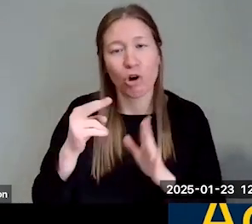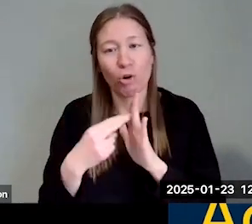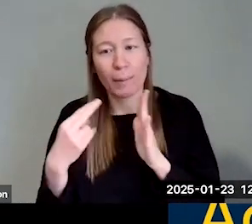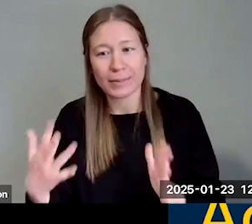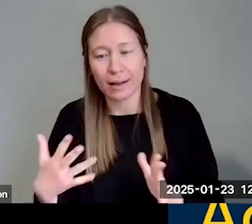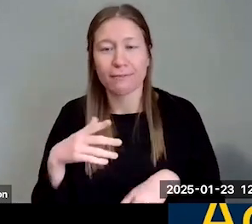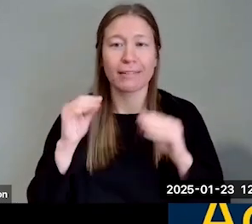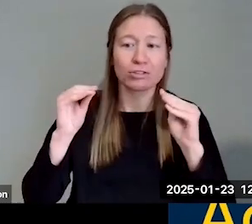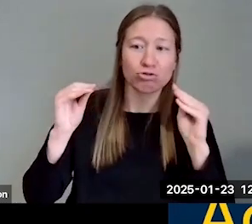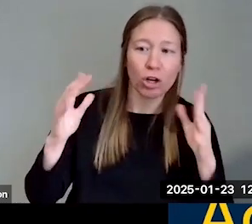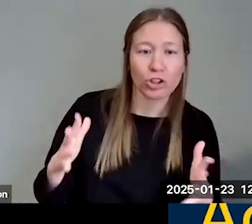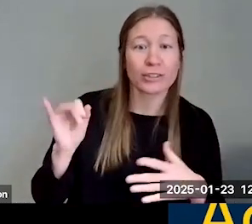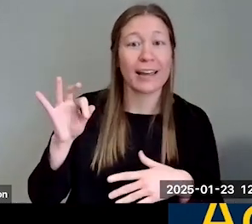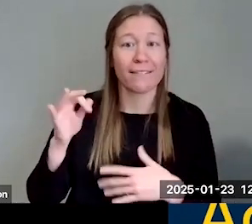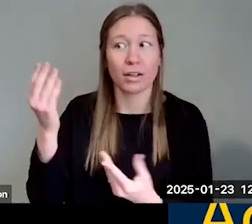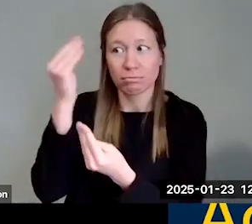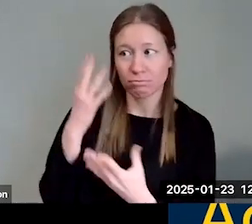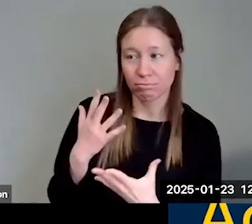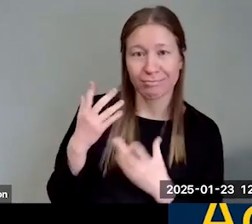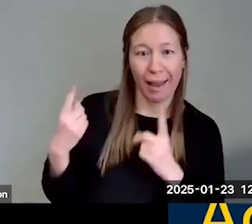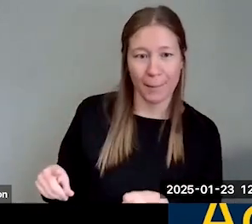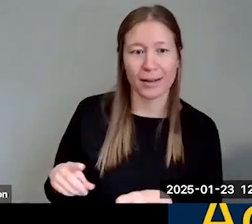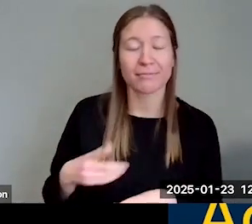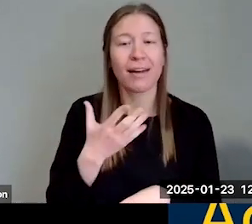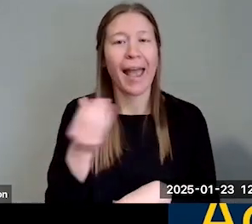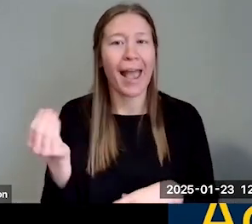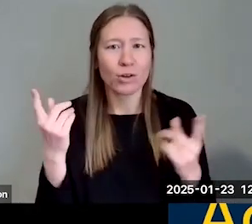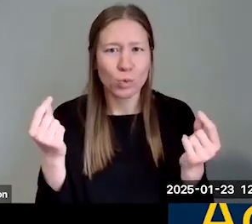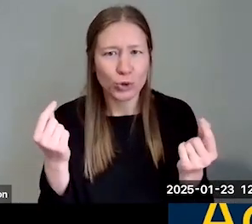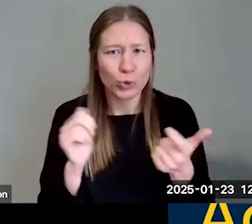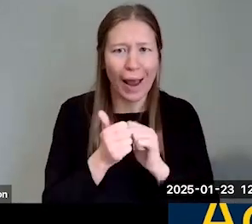and disability-inclusive considerations for responding to these disclosures.